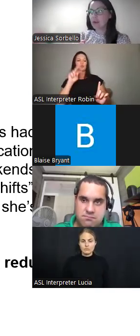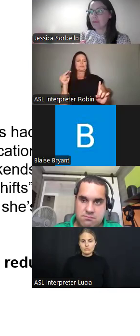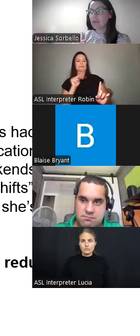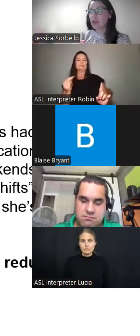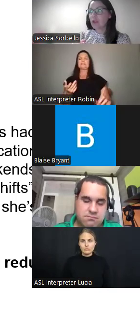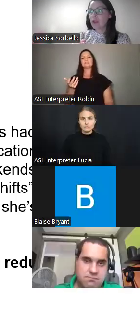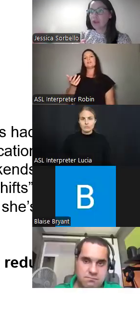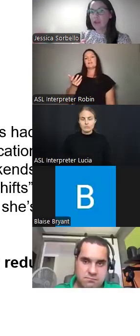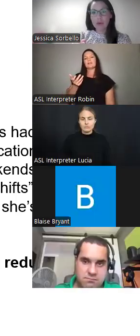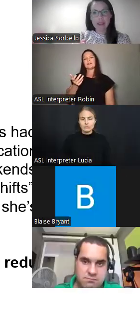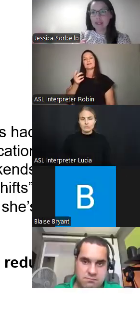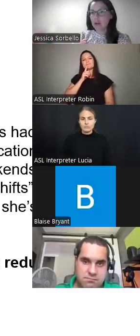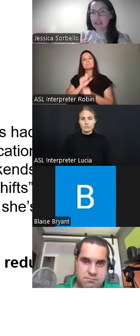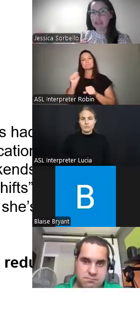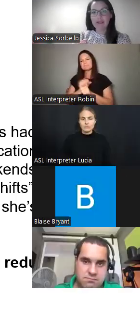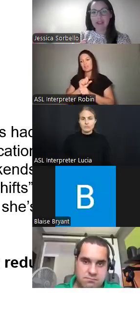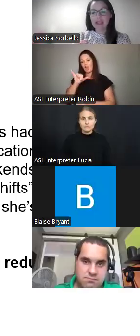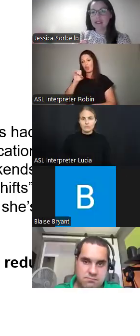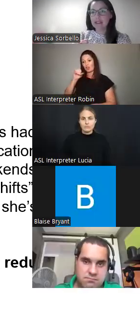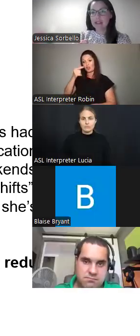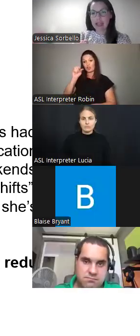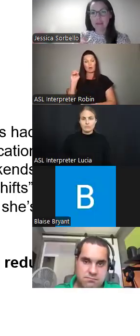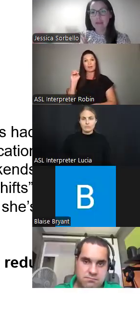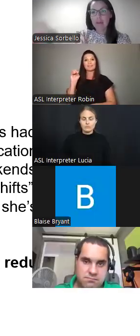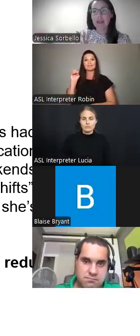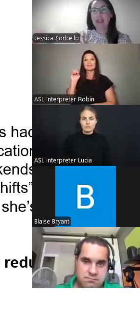smoking pot does. How do we navigate that? But also, like